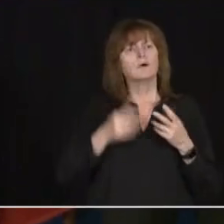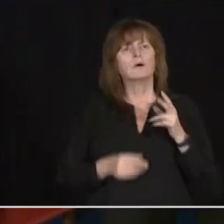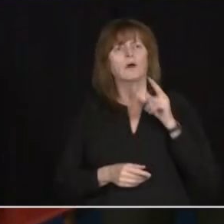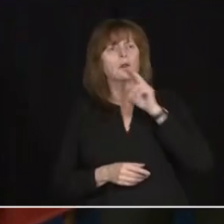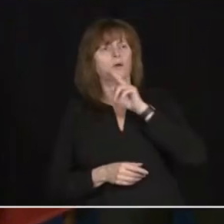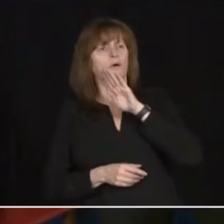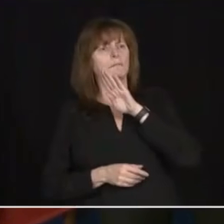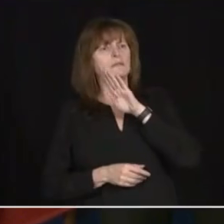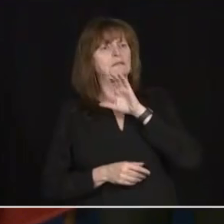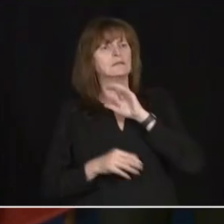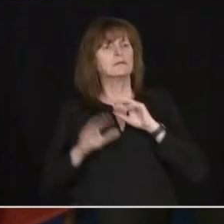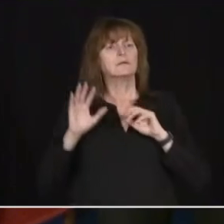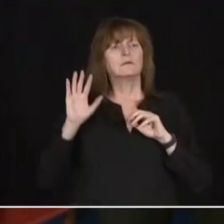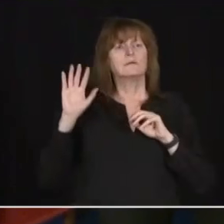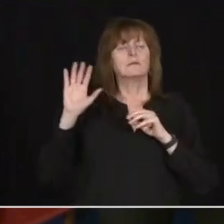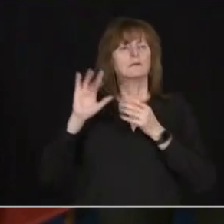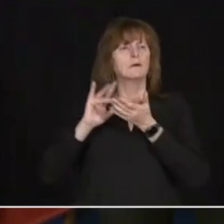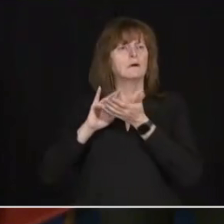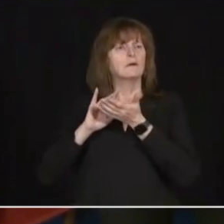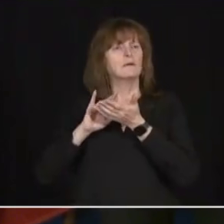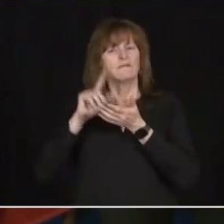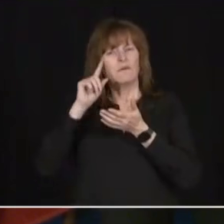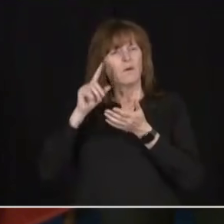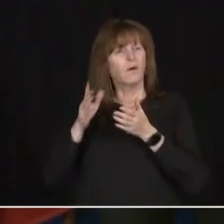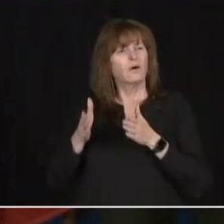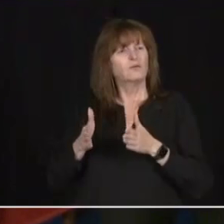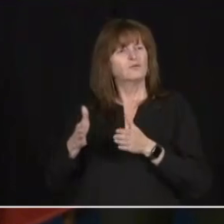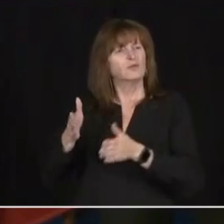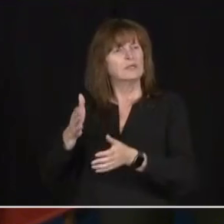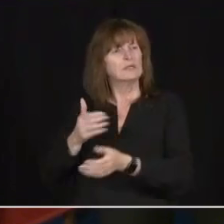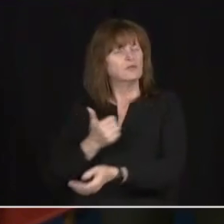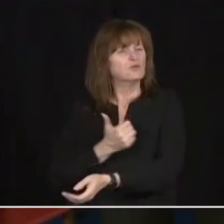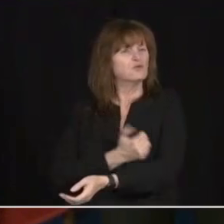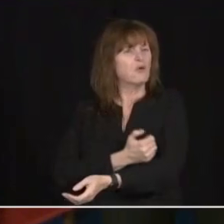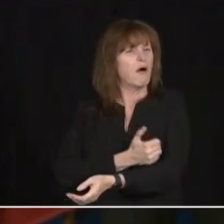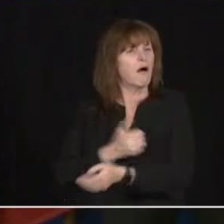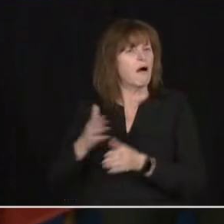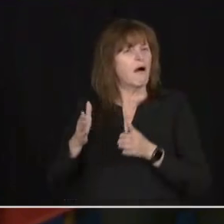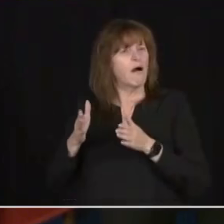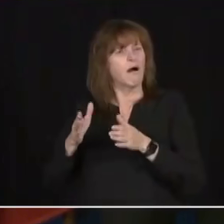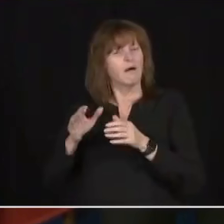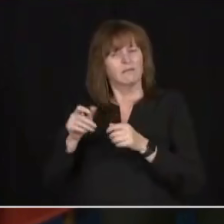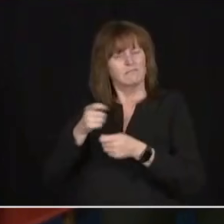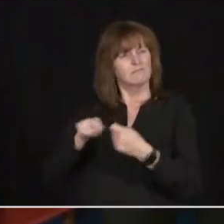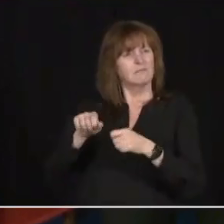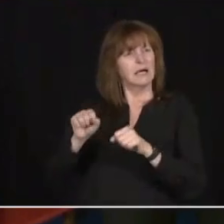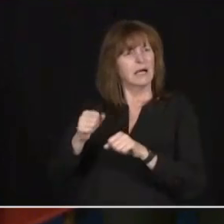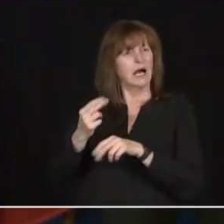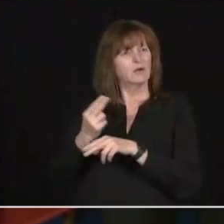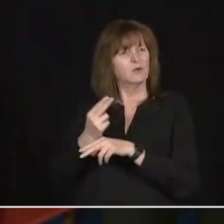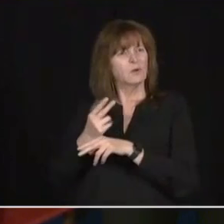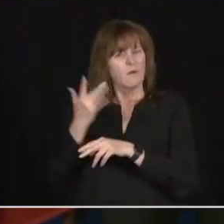consider alternatives street drugs and whether it could be adapted in Ontario, given the overdose s through